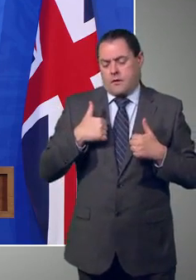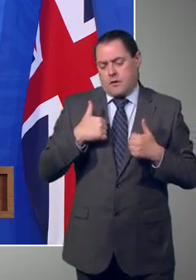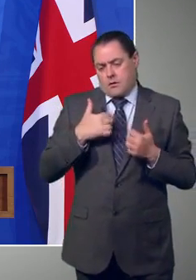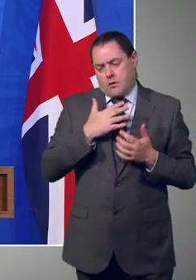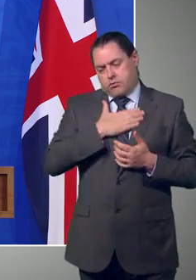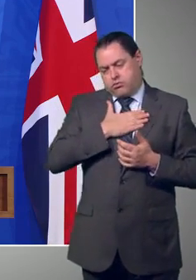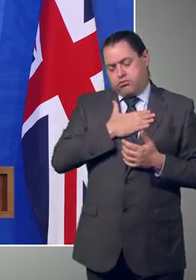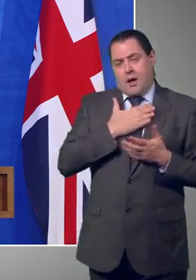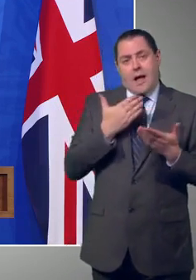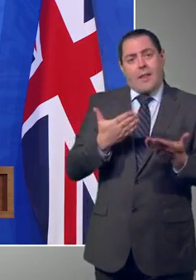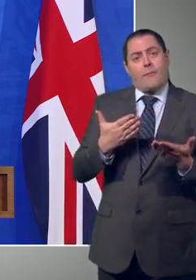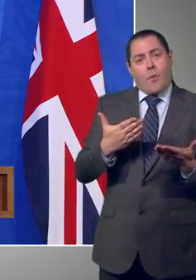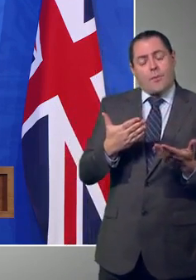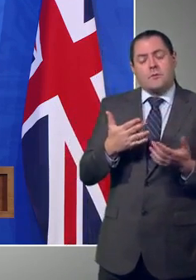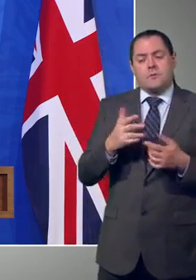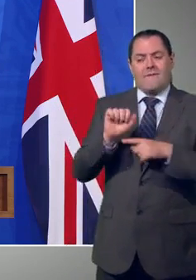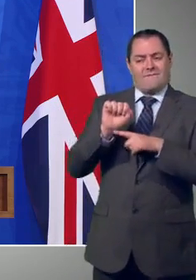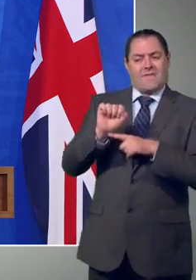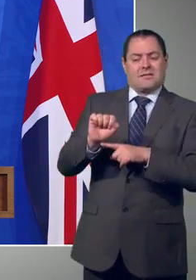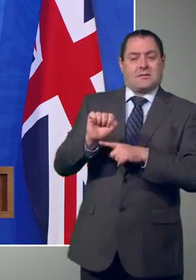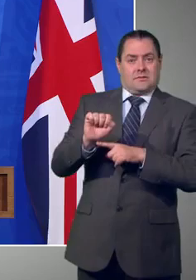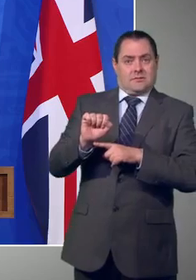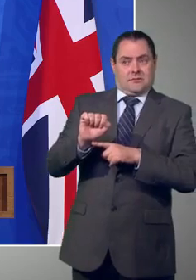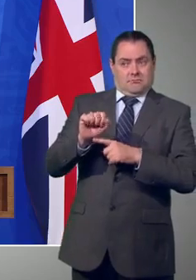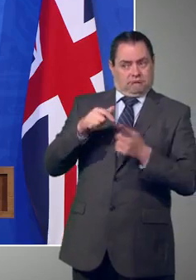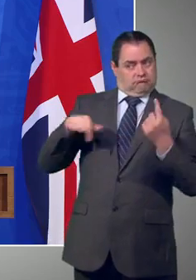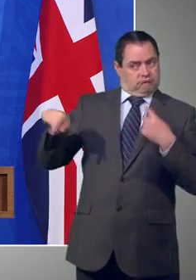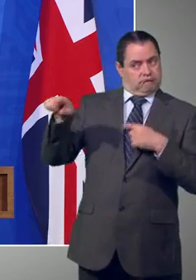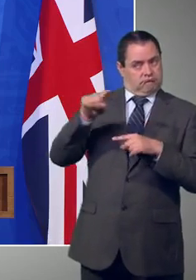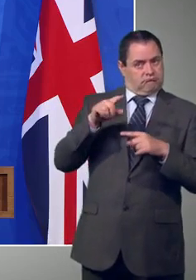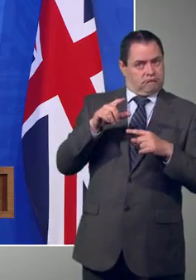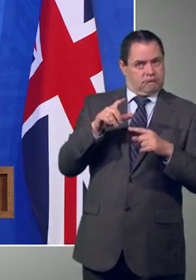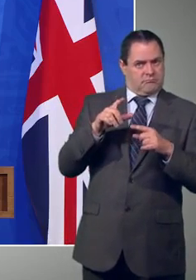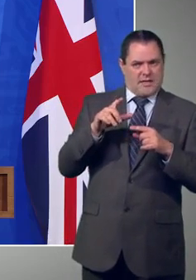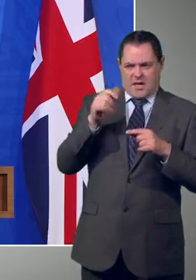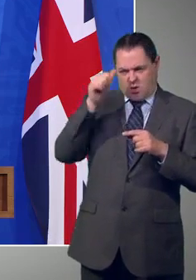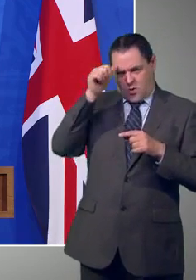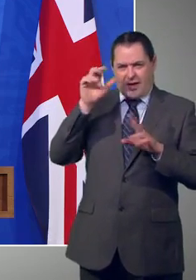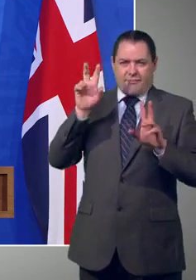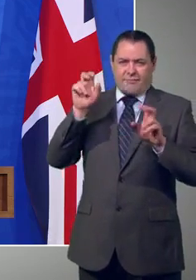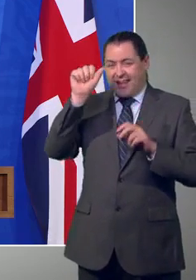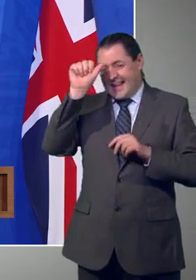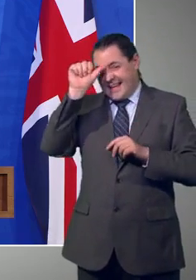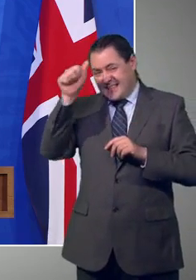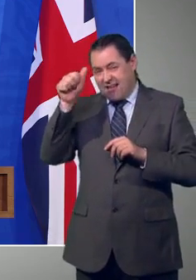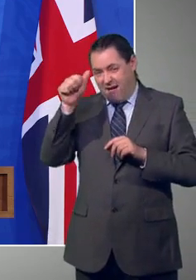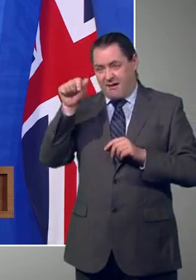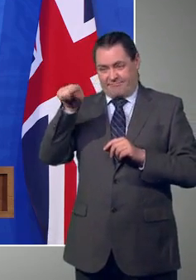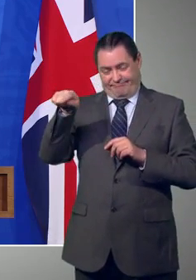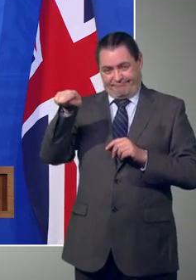vaccines against the variant first identified in India that